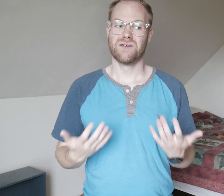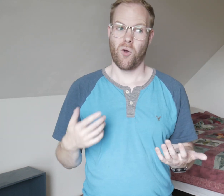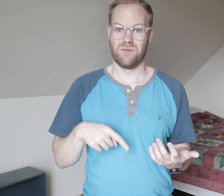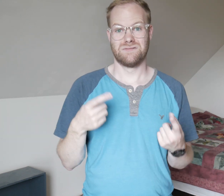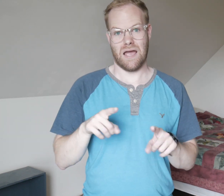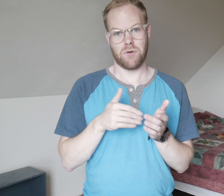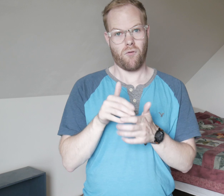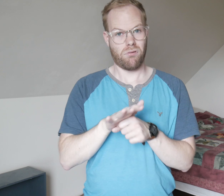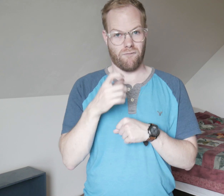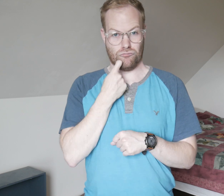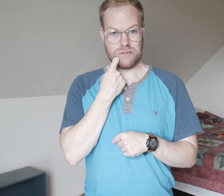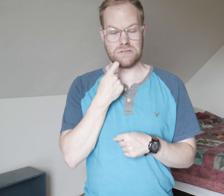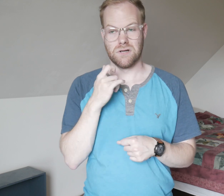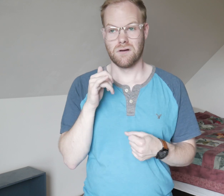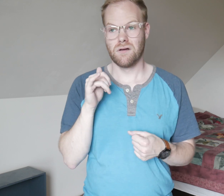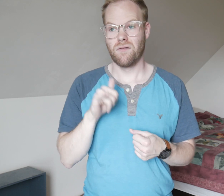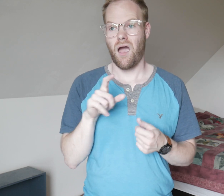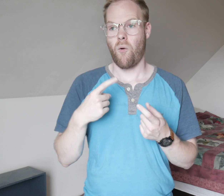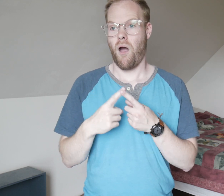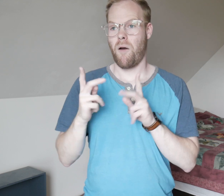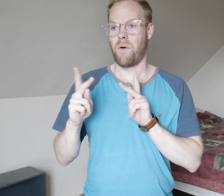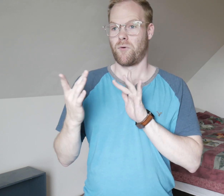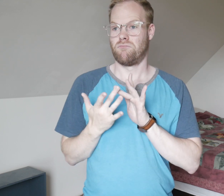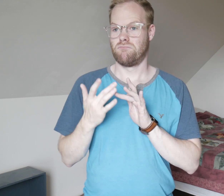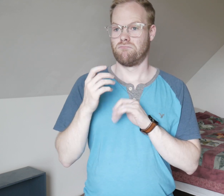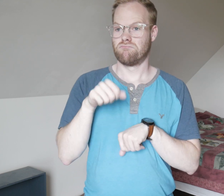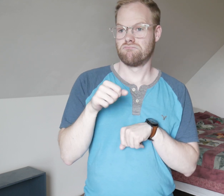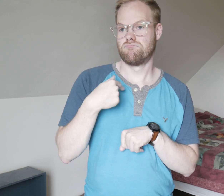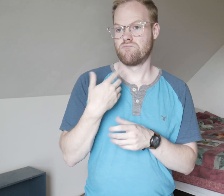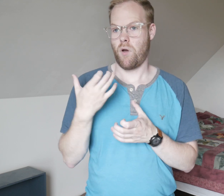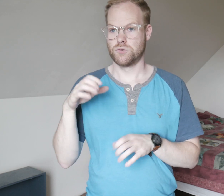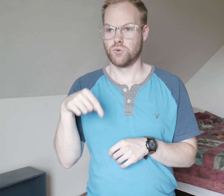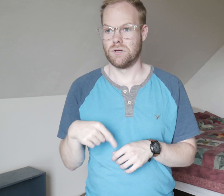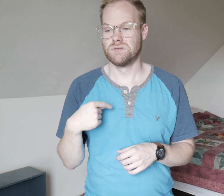So this has happened often enough recently, that when people reach out saying that they want to do this...